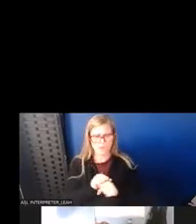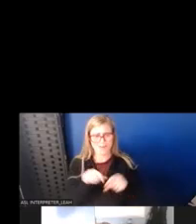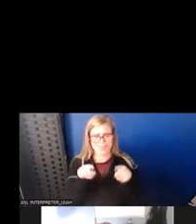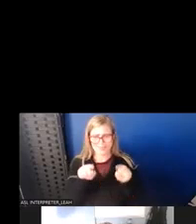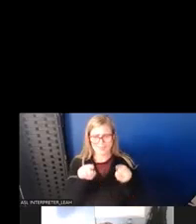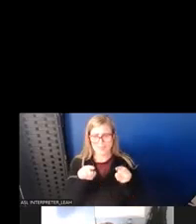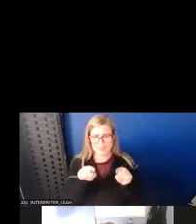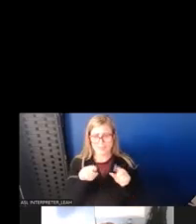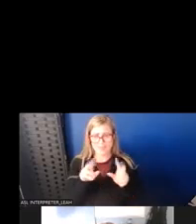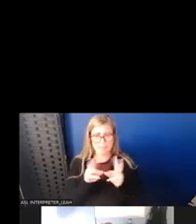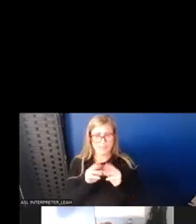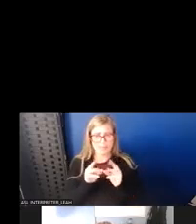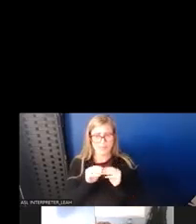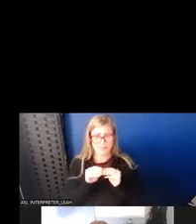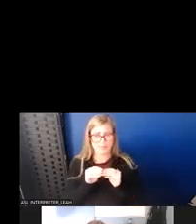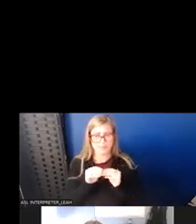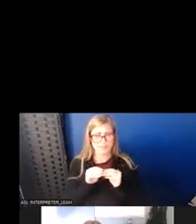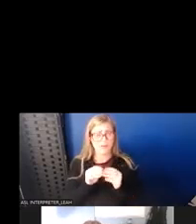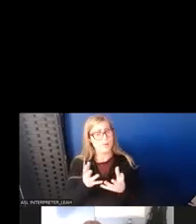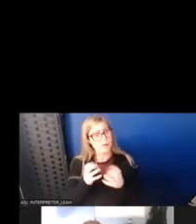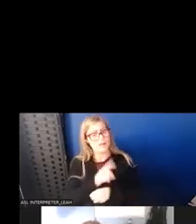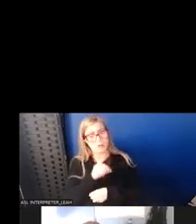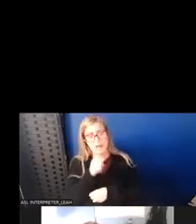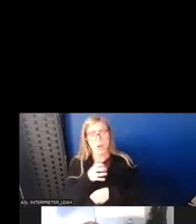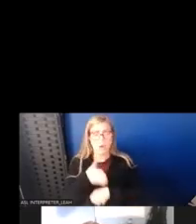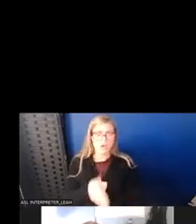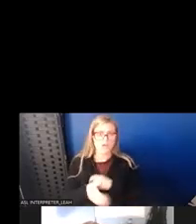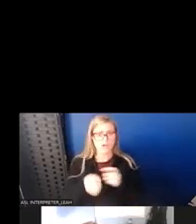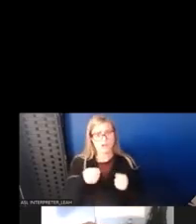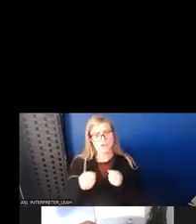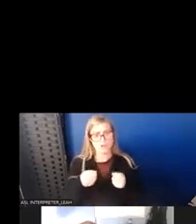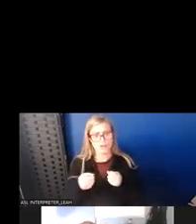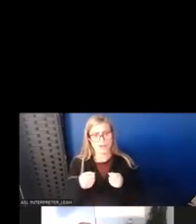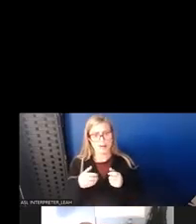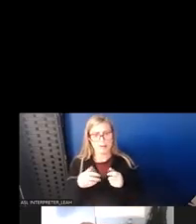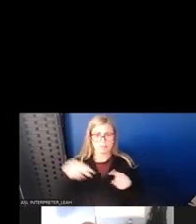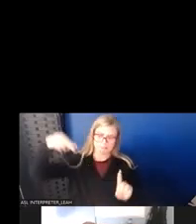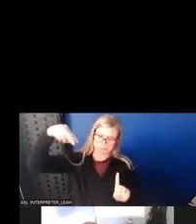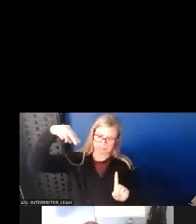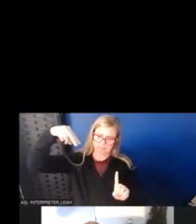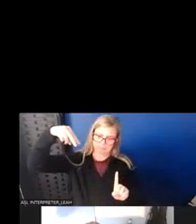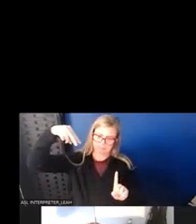we're not over controlling and not under controlling. So how can we be most exclusive?